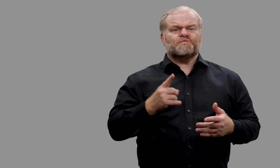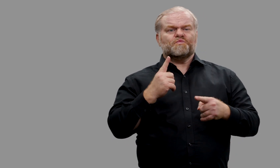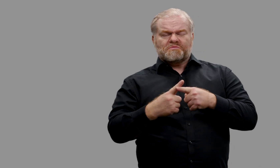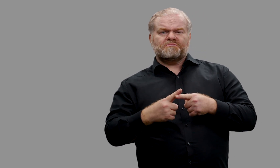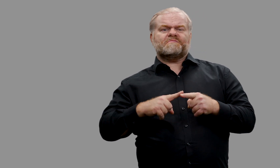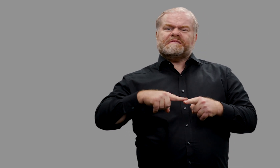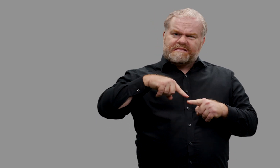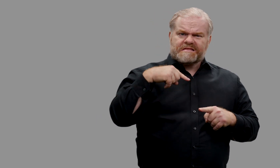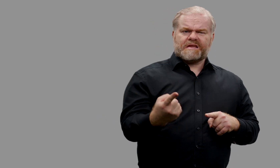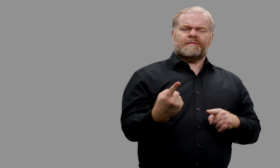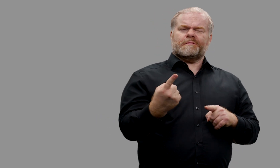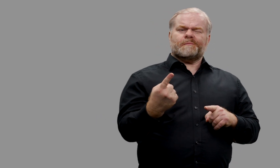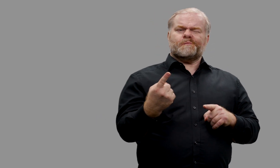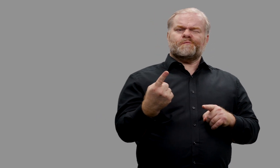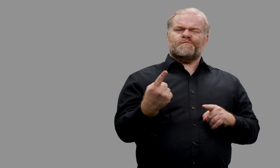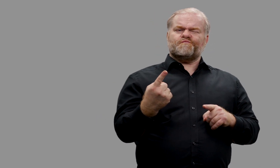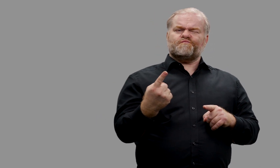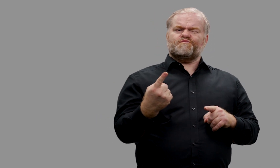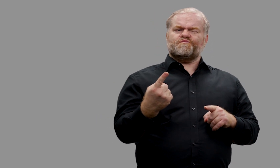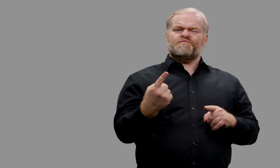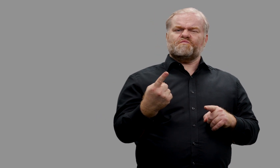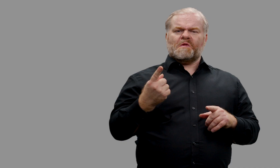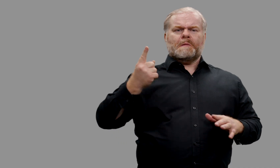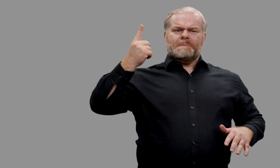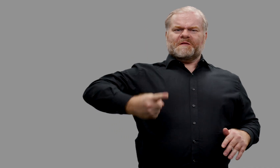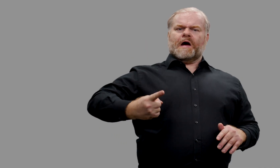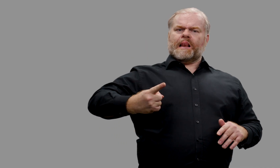And then an order came